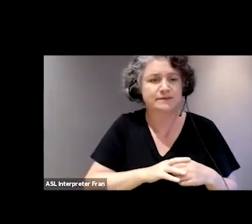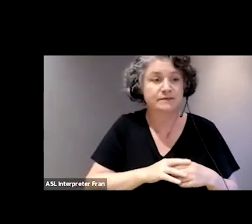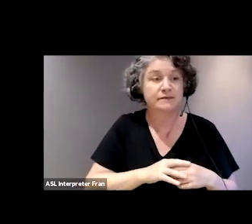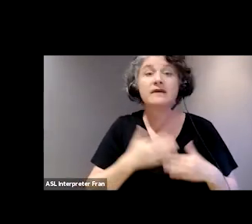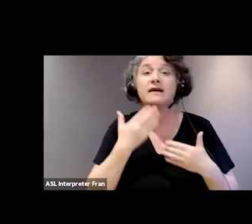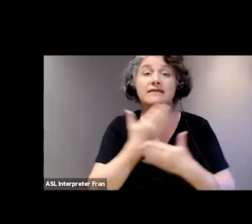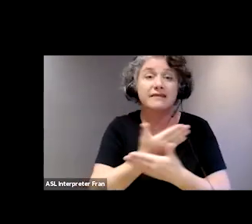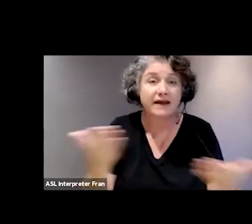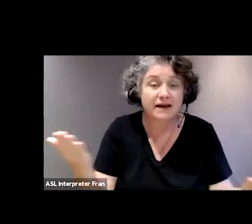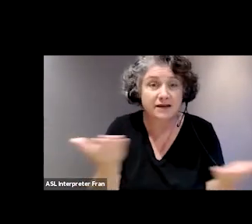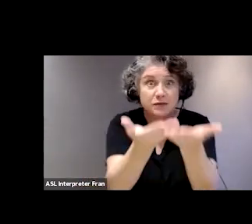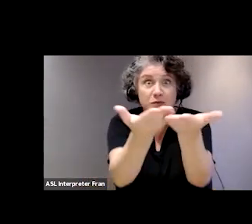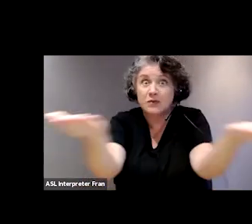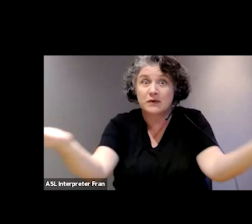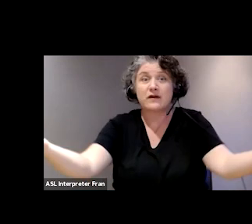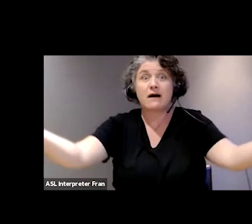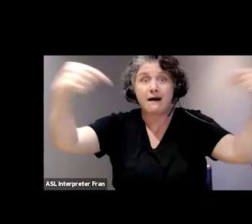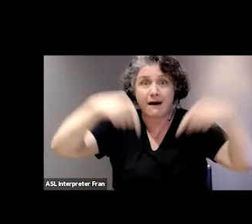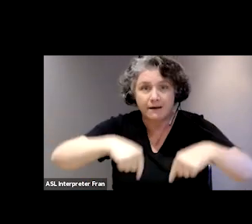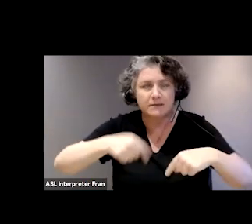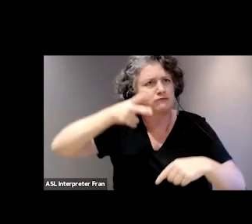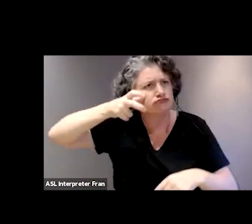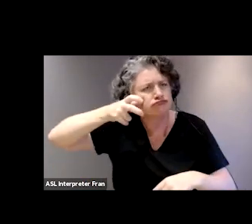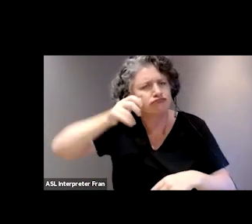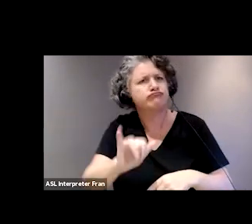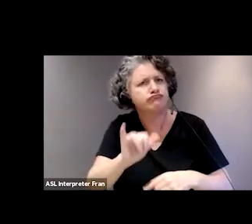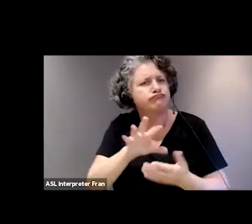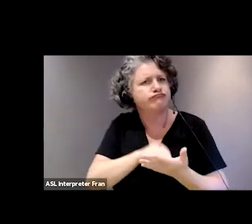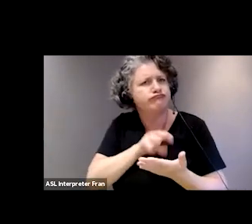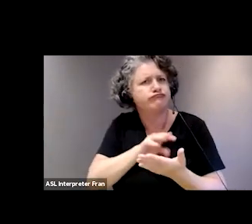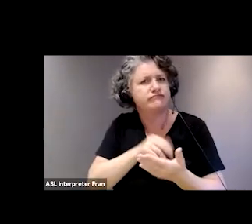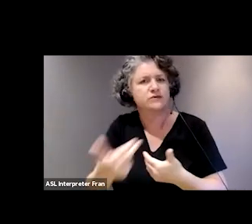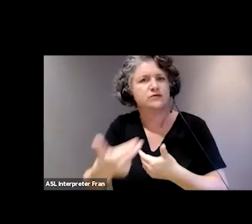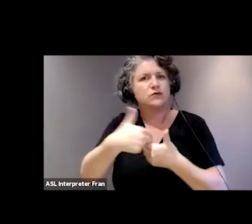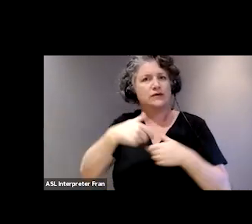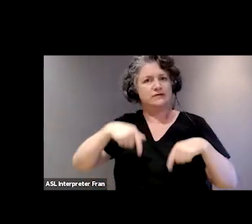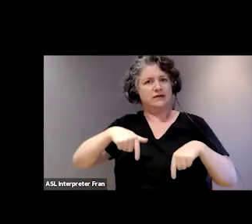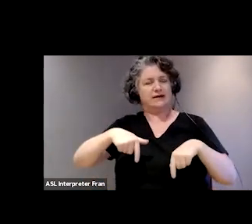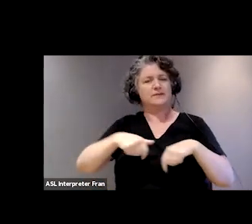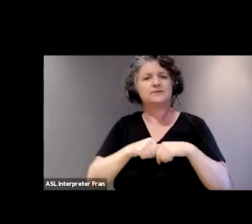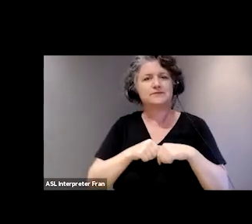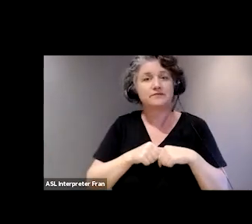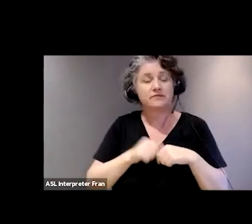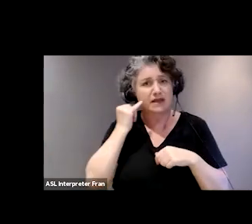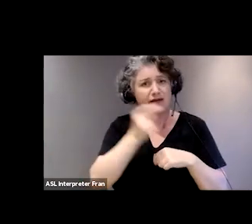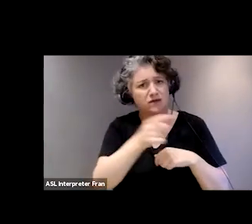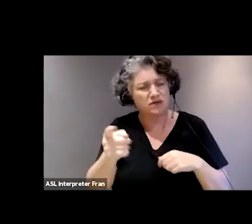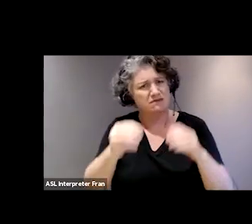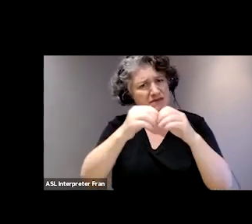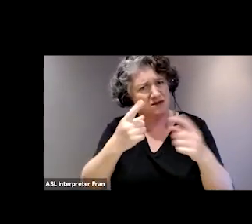thank you to all of you. Thank you to Jess and Jennifer from Toronto public health for being here today to answer